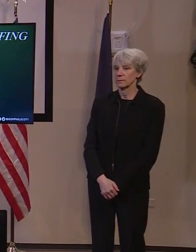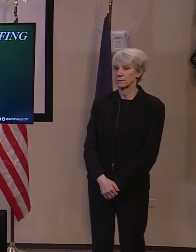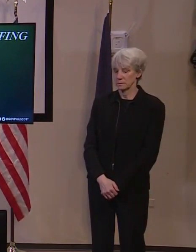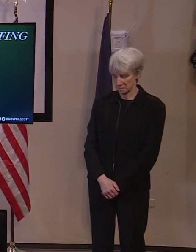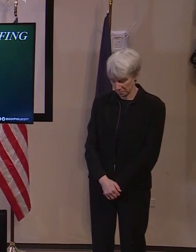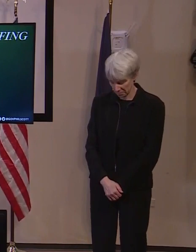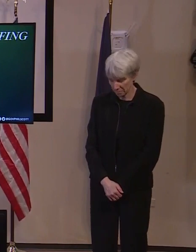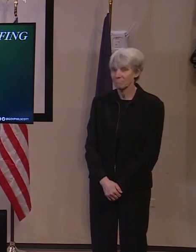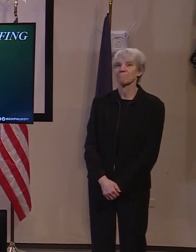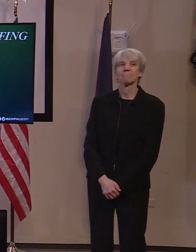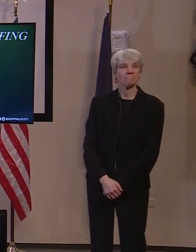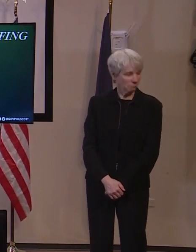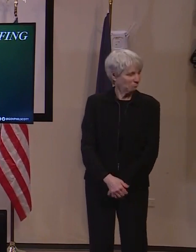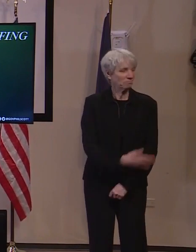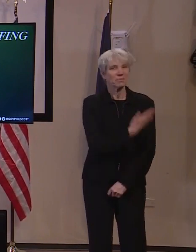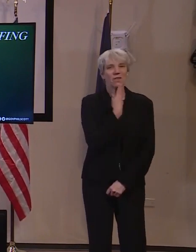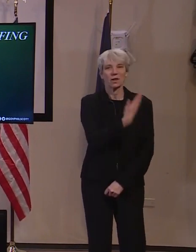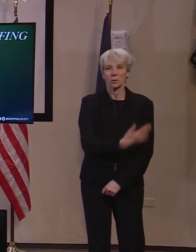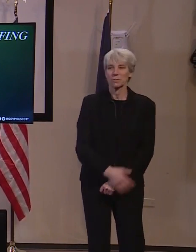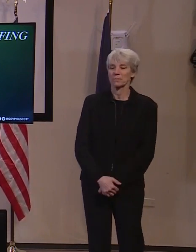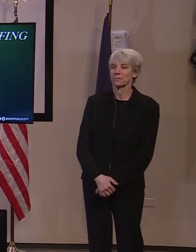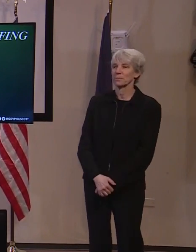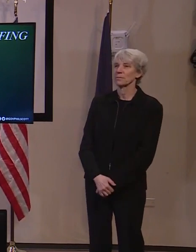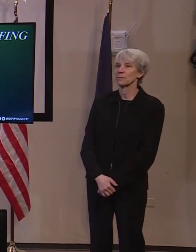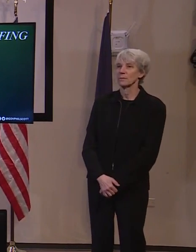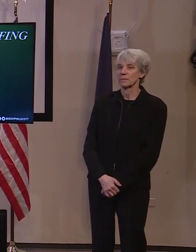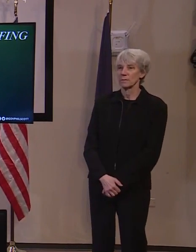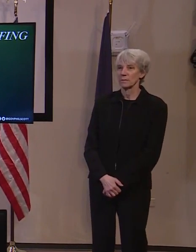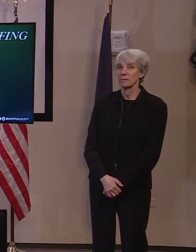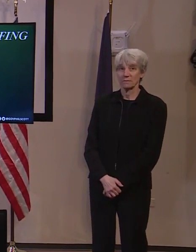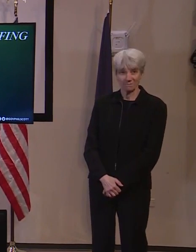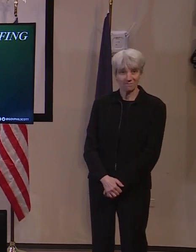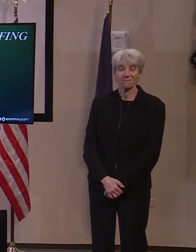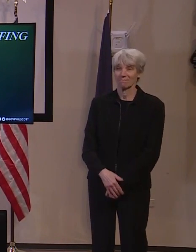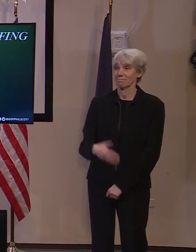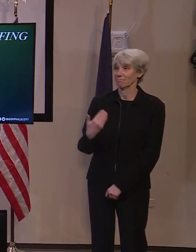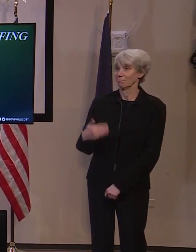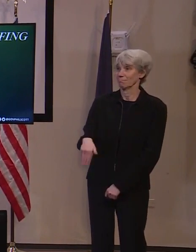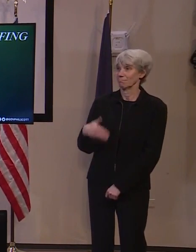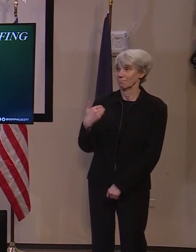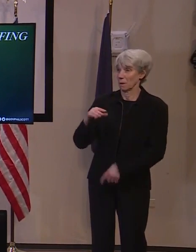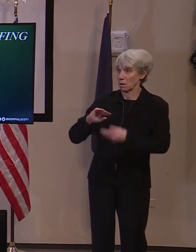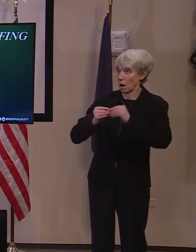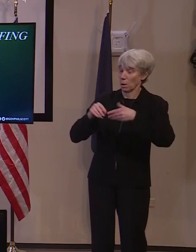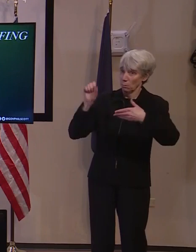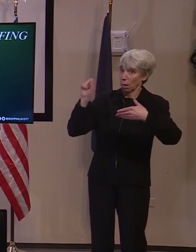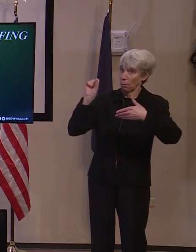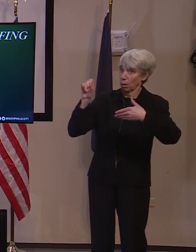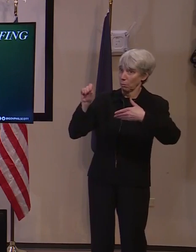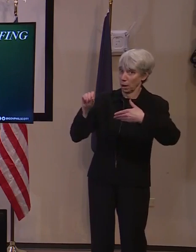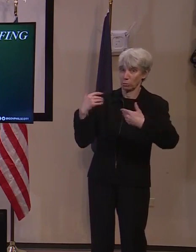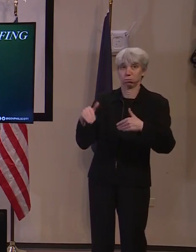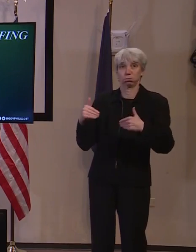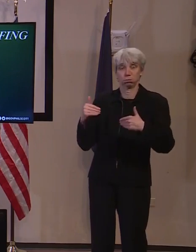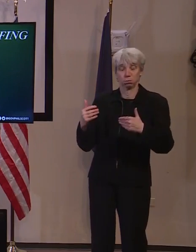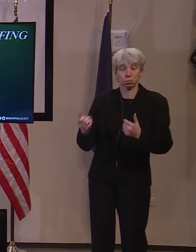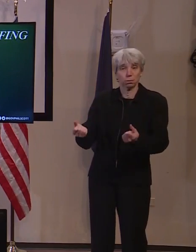thank you. Heard a lot of numbers this morning. I'm going to focus on what I want to